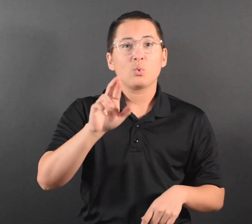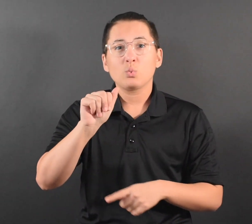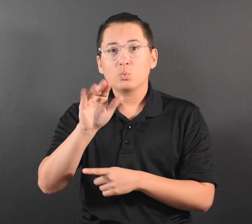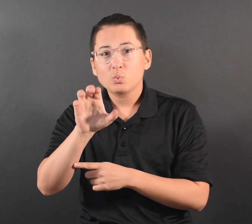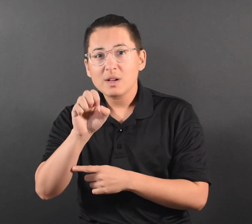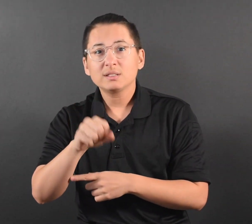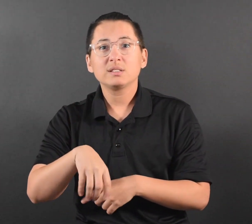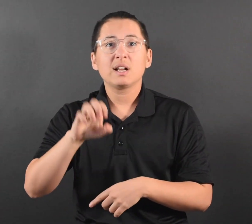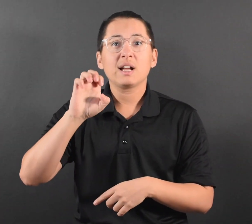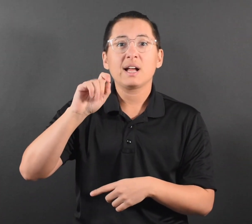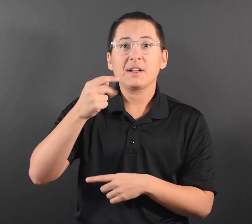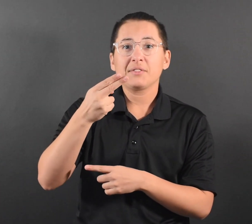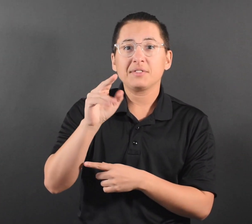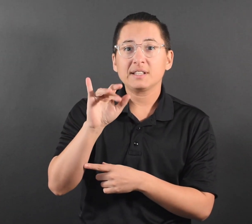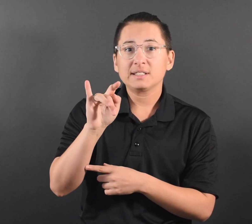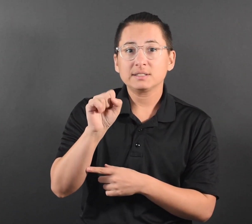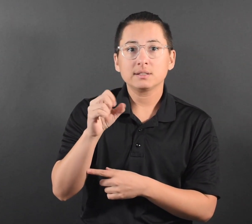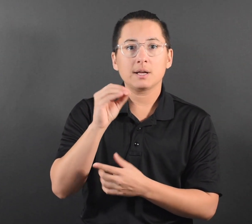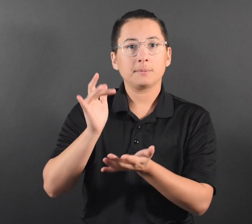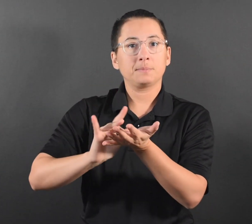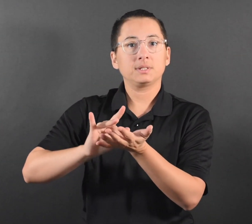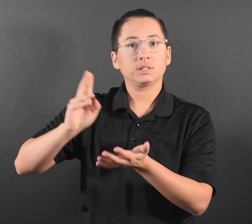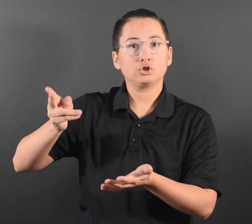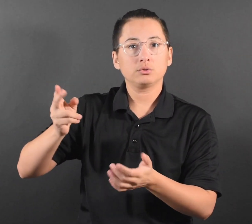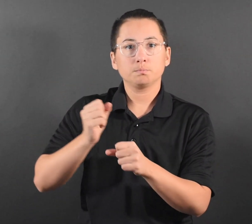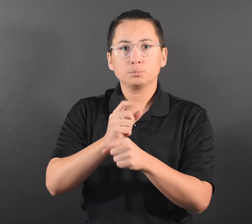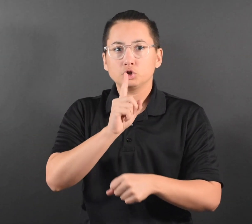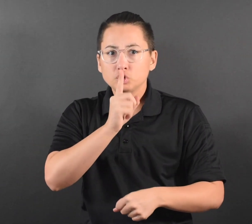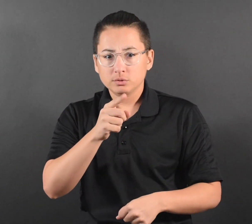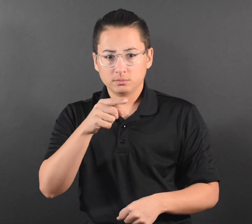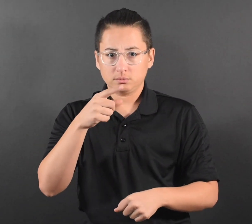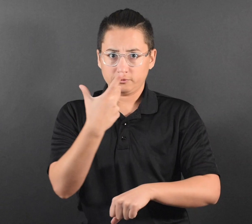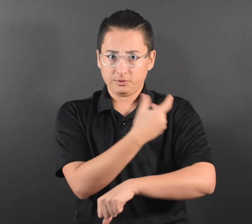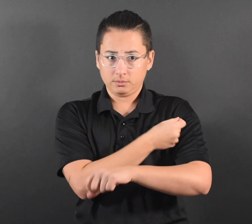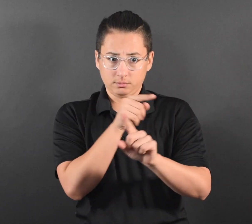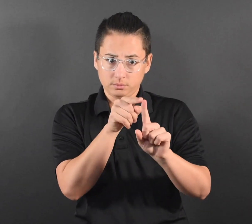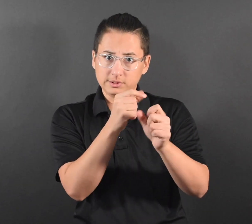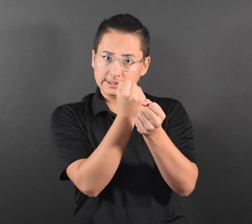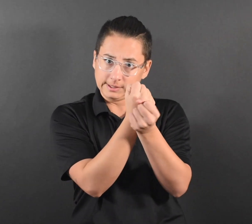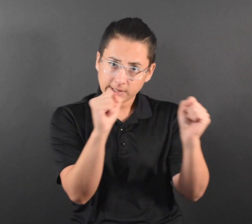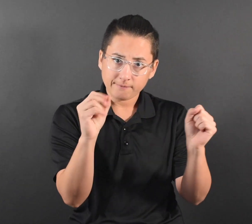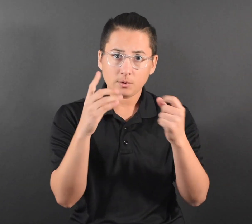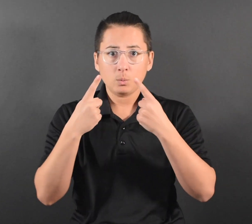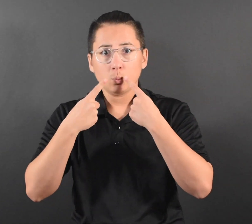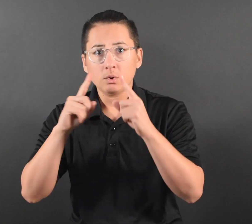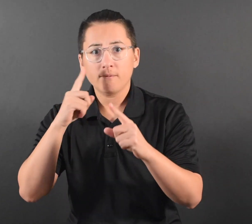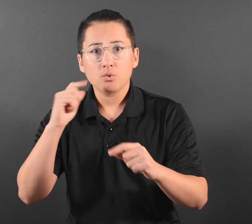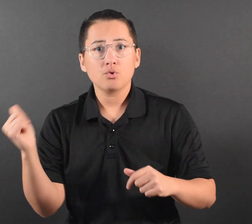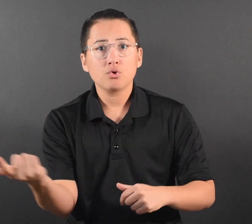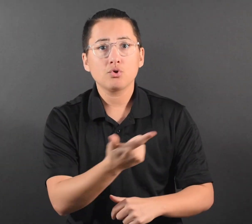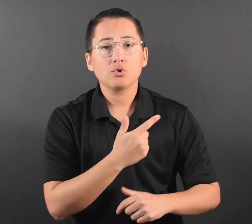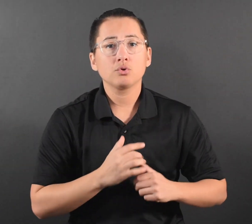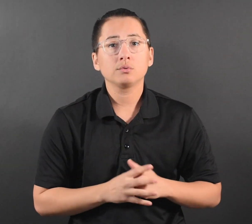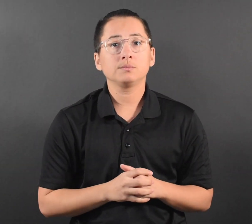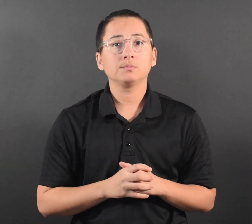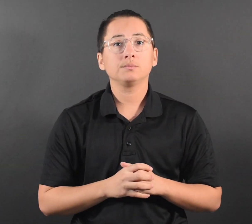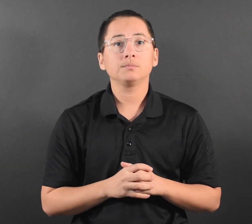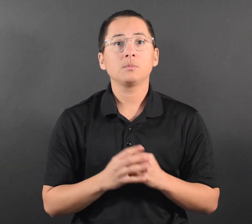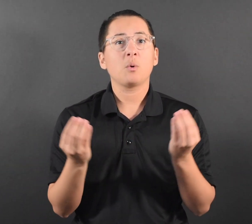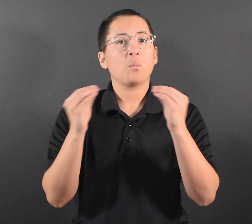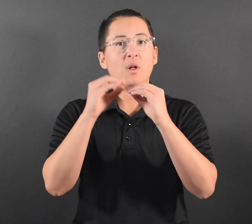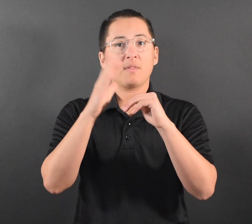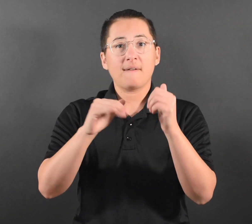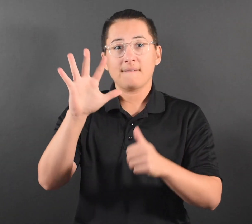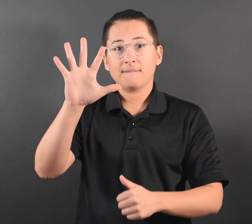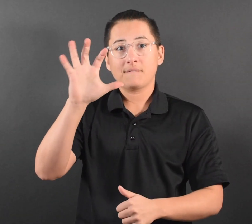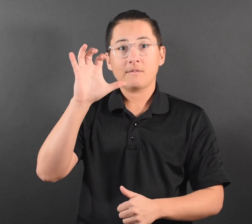races, ethnicities, and medical histories to make sure they are safe and work.